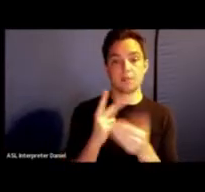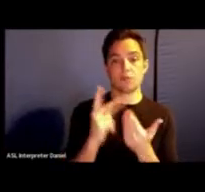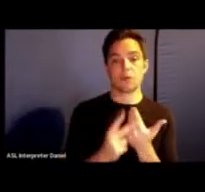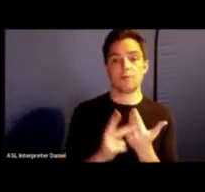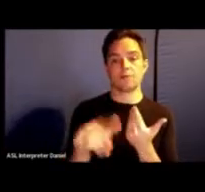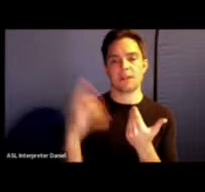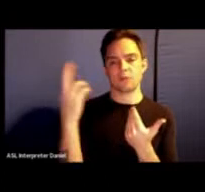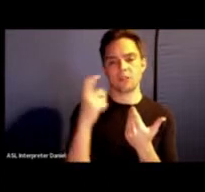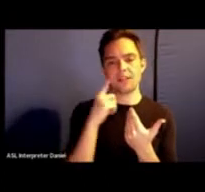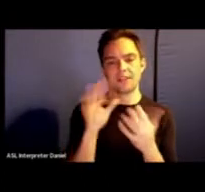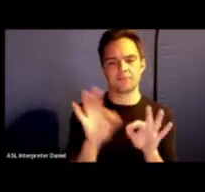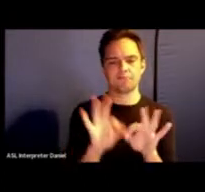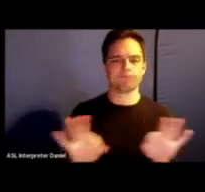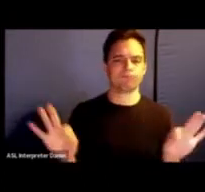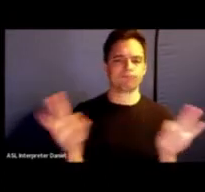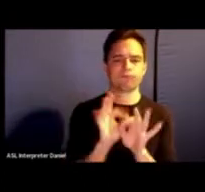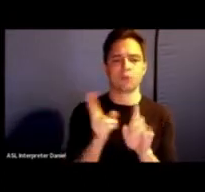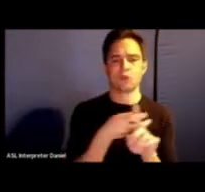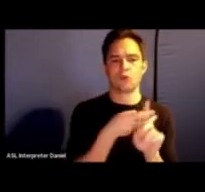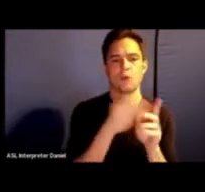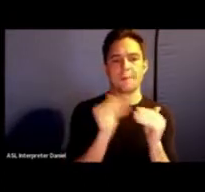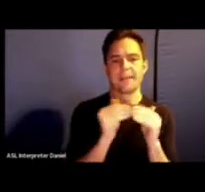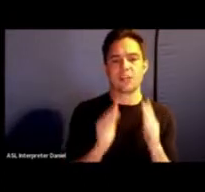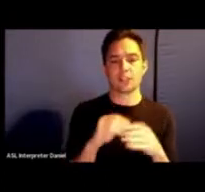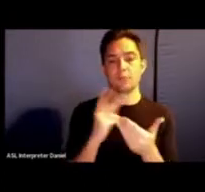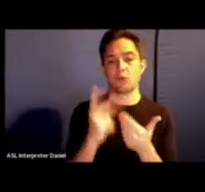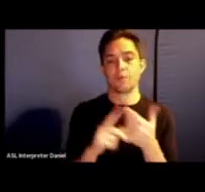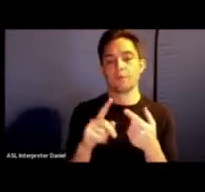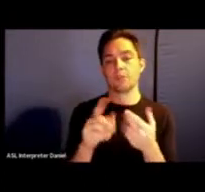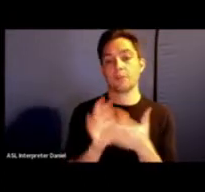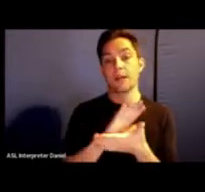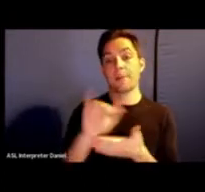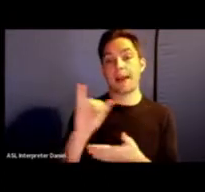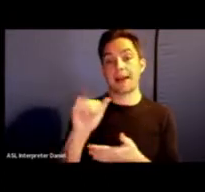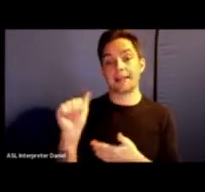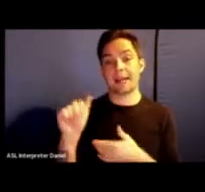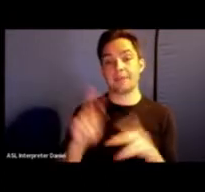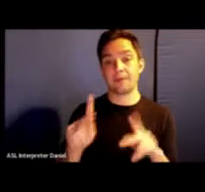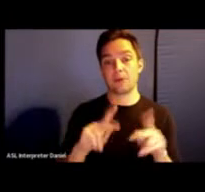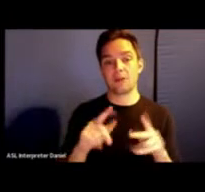it's so important to recruit peers in the program to be I&A people. I'm going to talk about this a little bit more in the